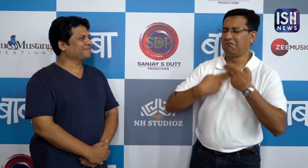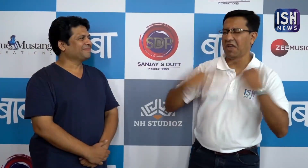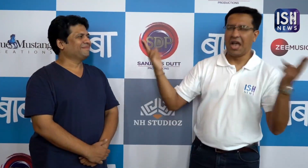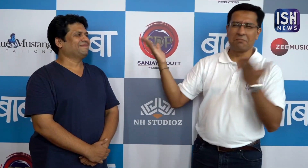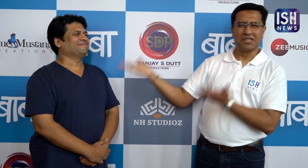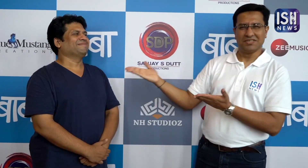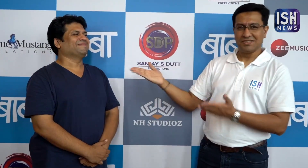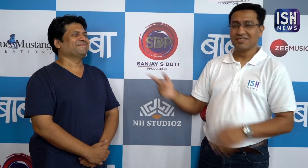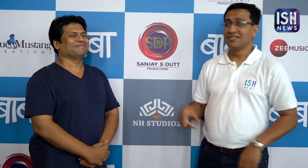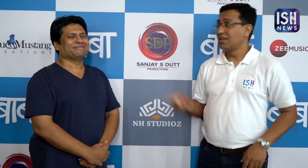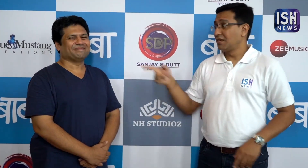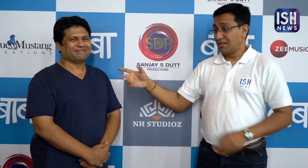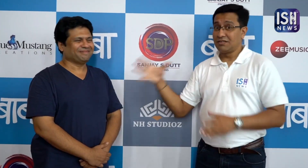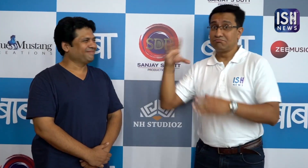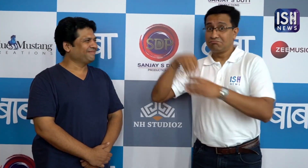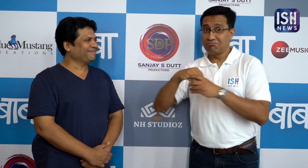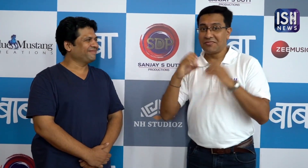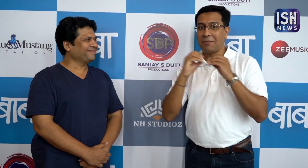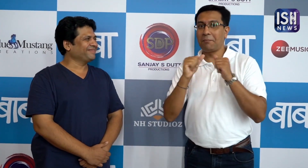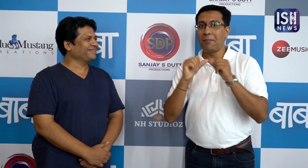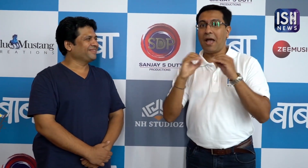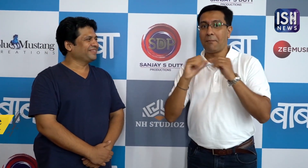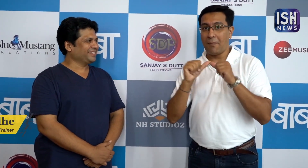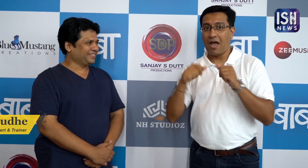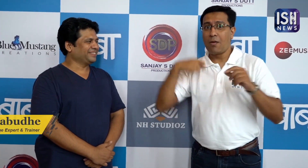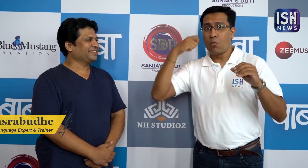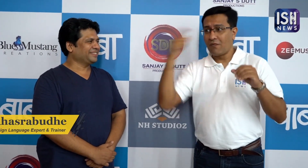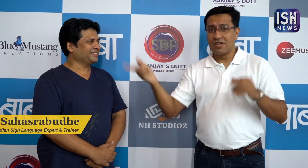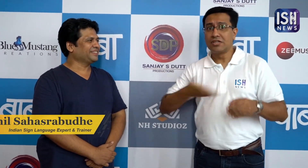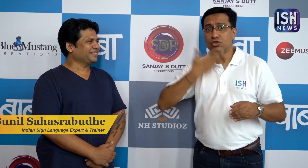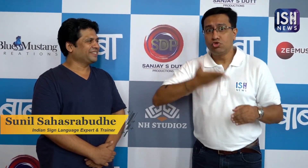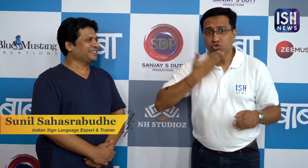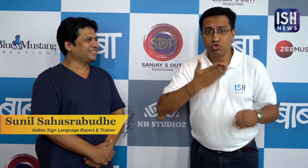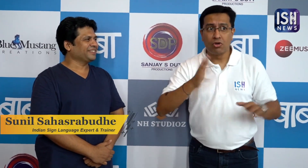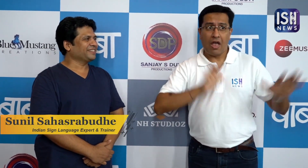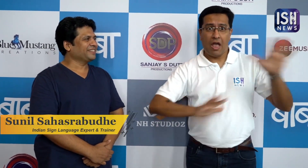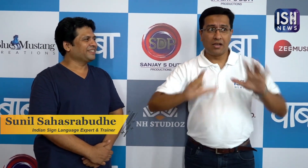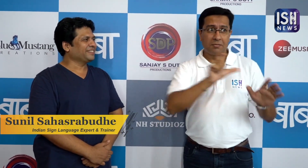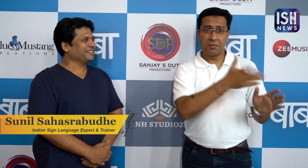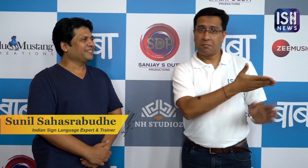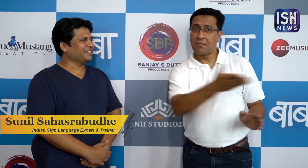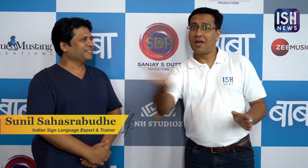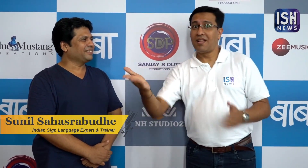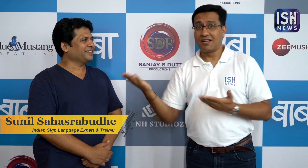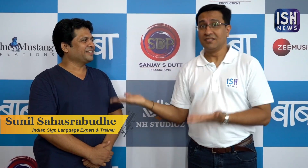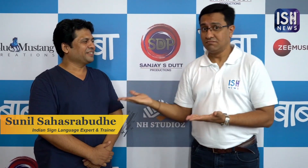He is extremely famous! He has trained the actors in the film BABA.